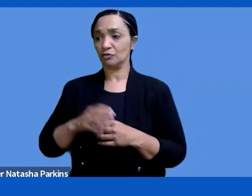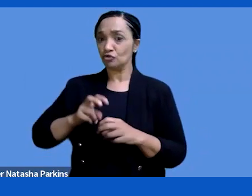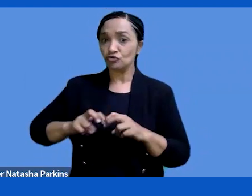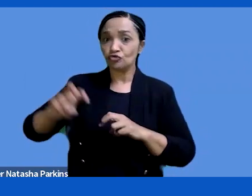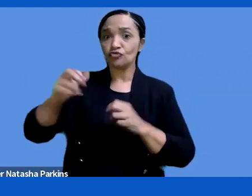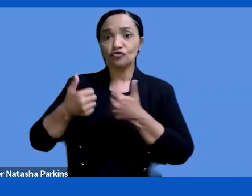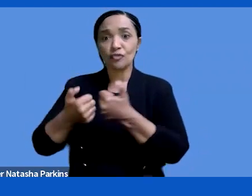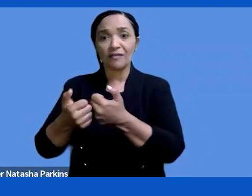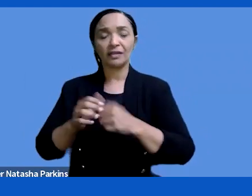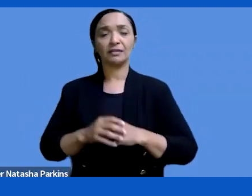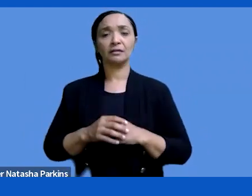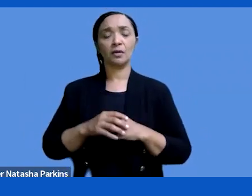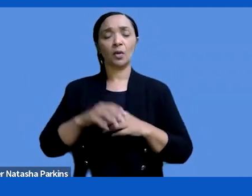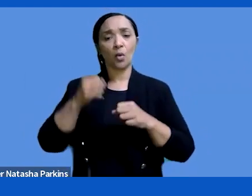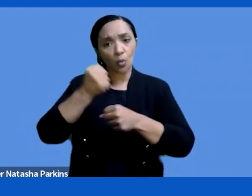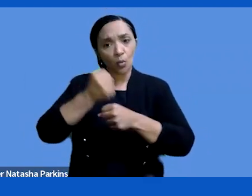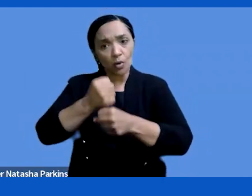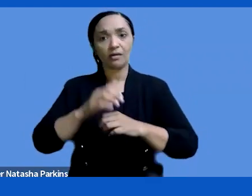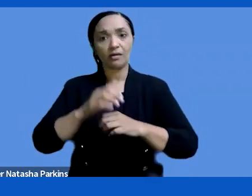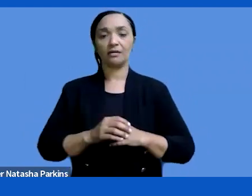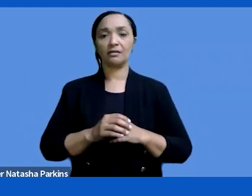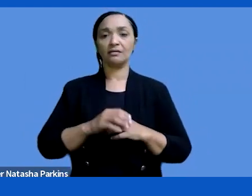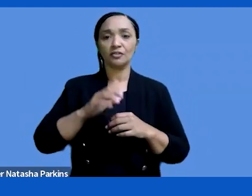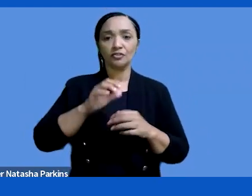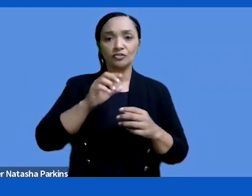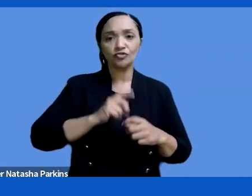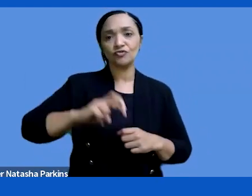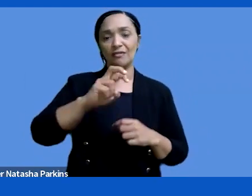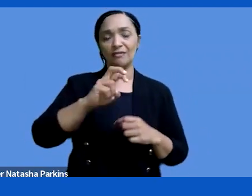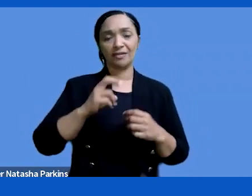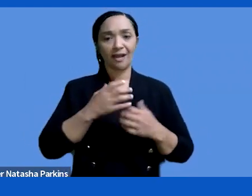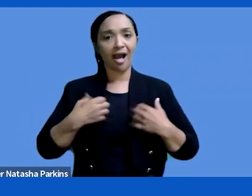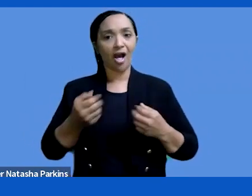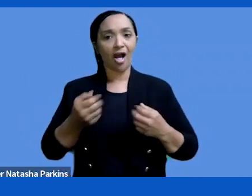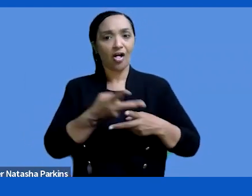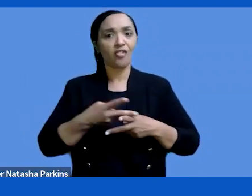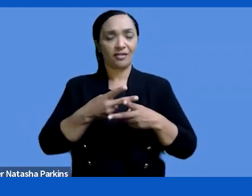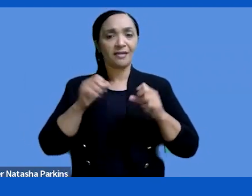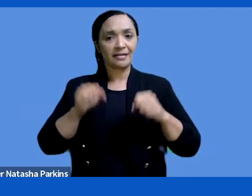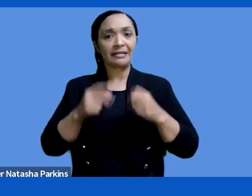family rights, and healthcare, which are all crucial to make the most of the free movement